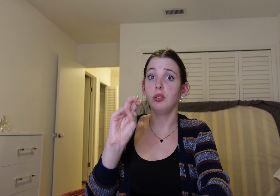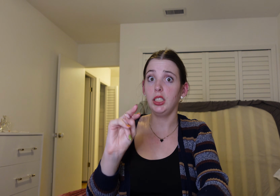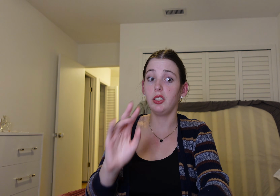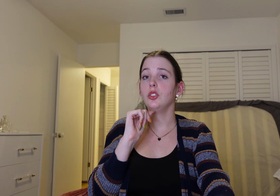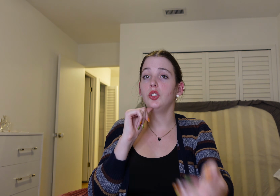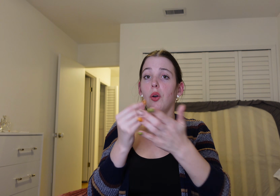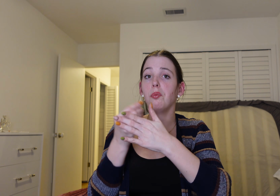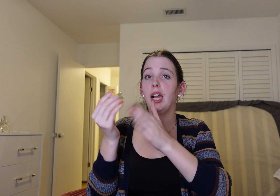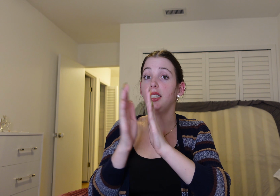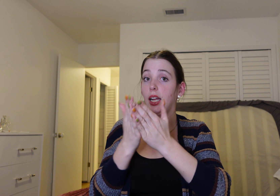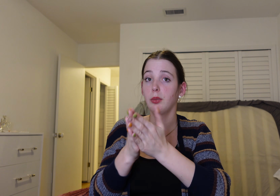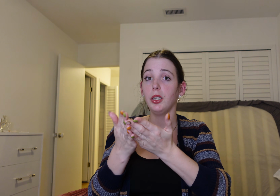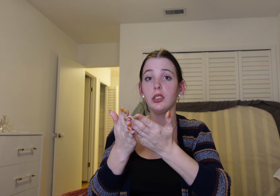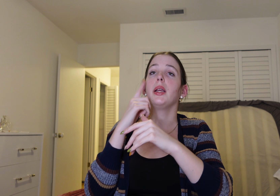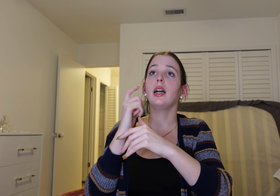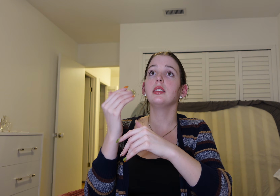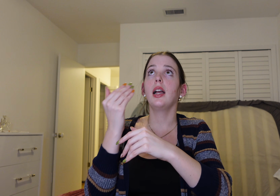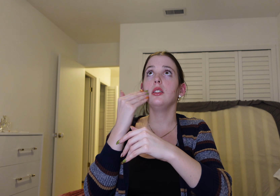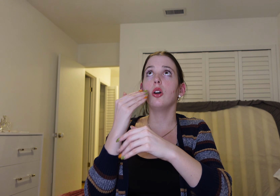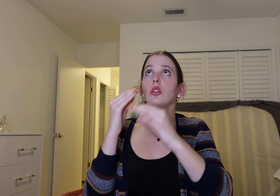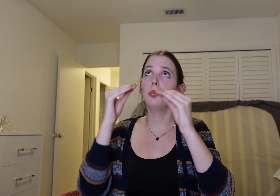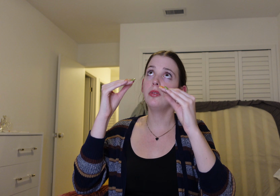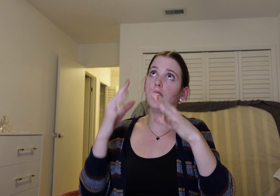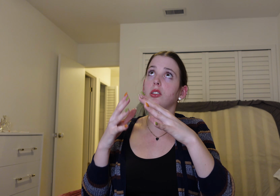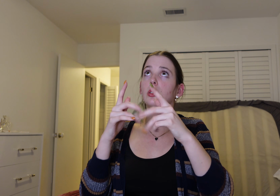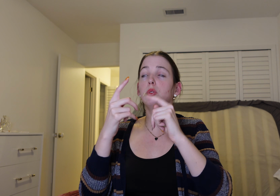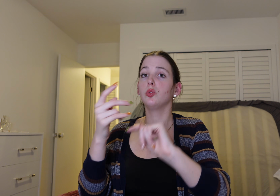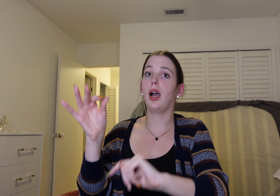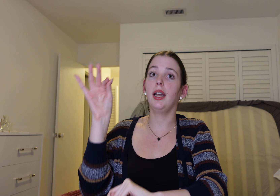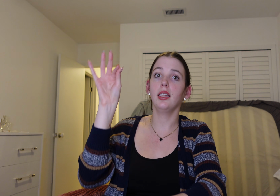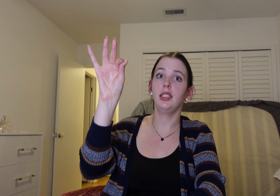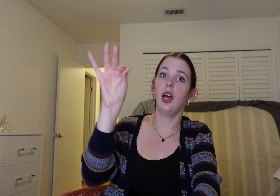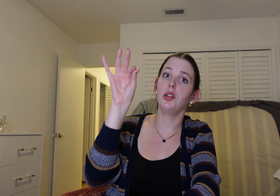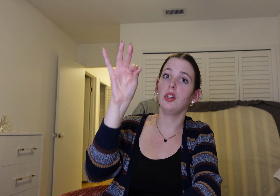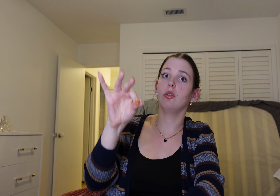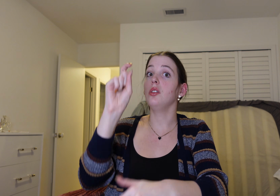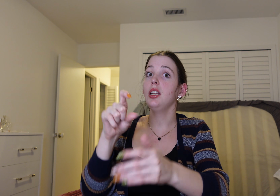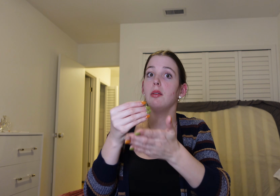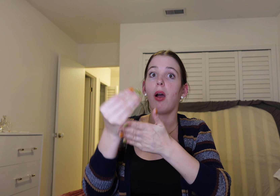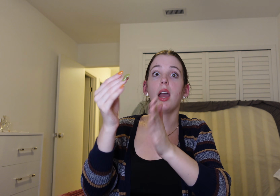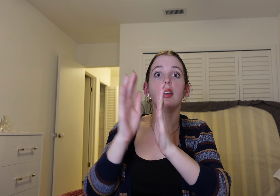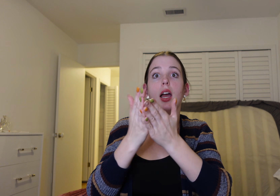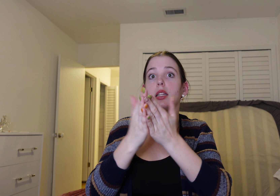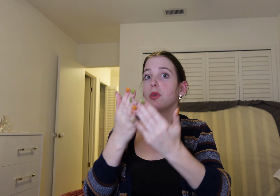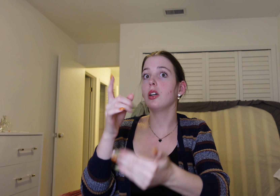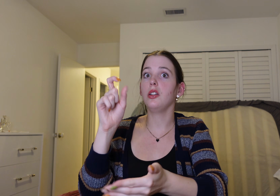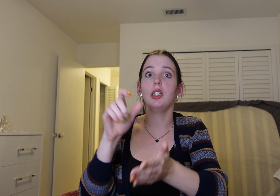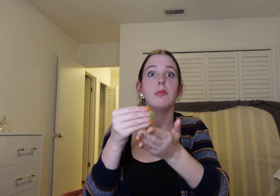tuition don't buy textbooks because I know the professors will try to like tell you need to buy the textbook you need to